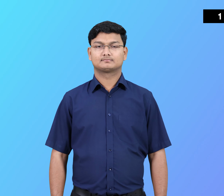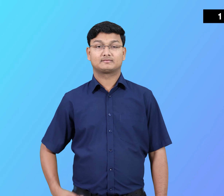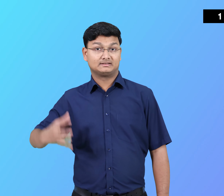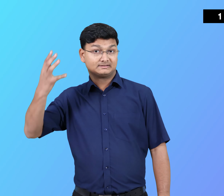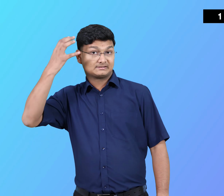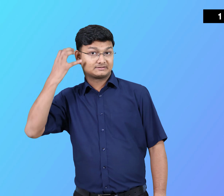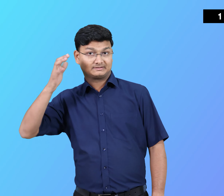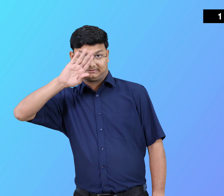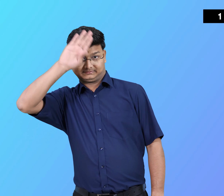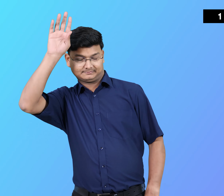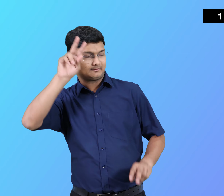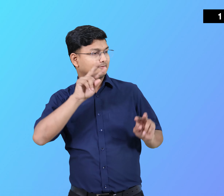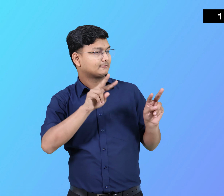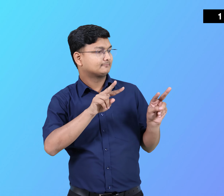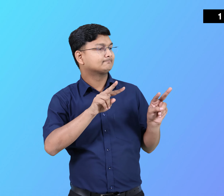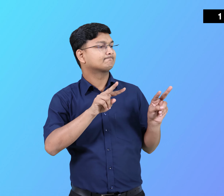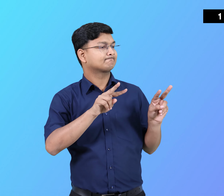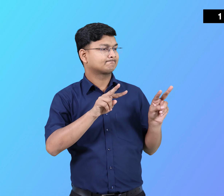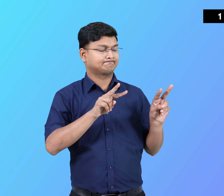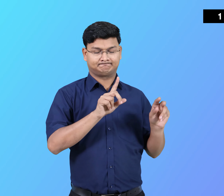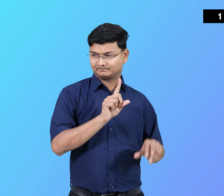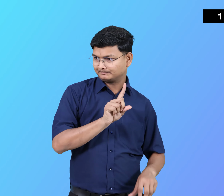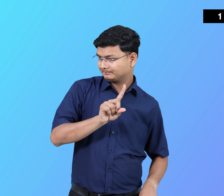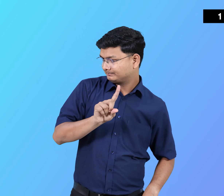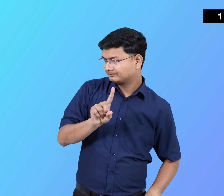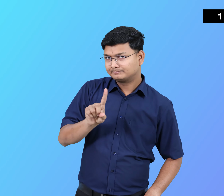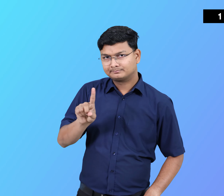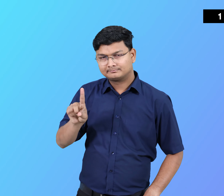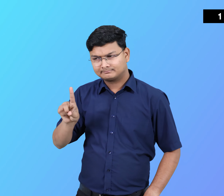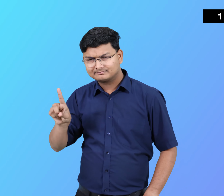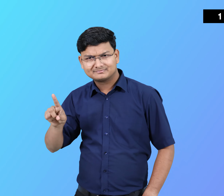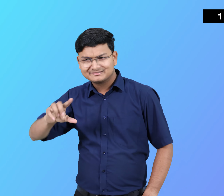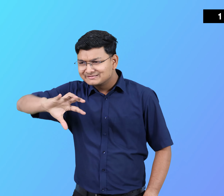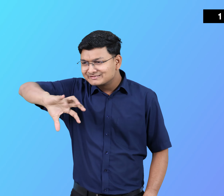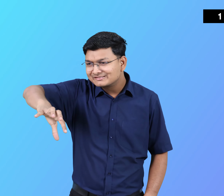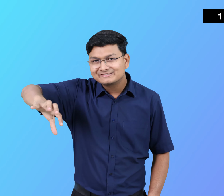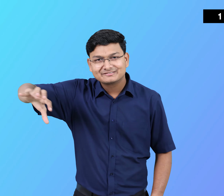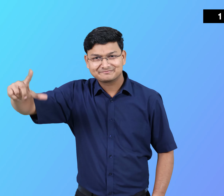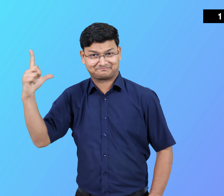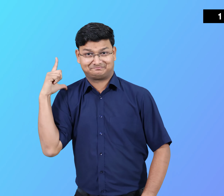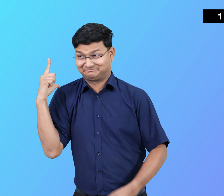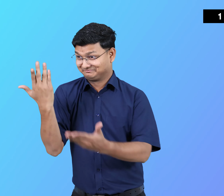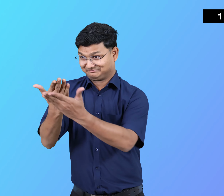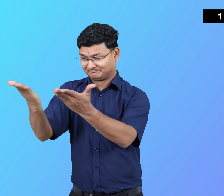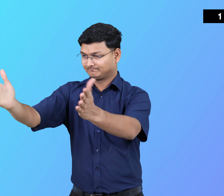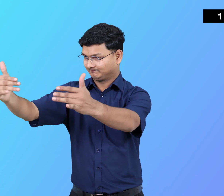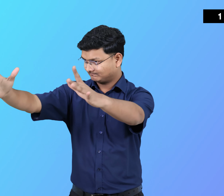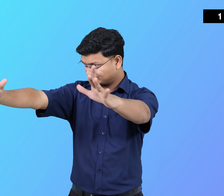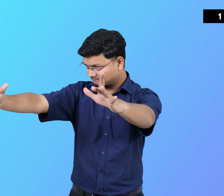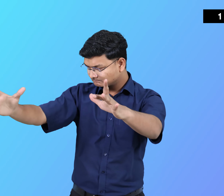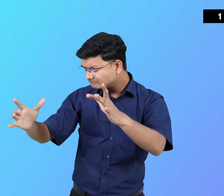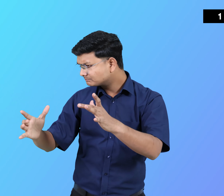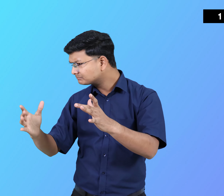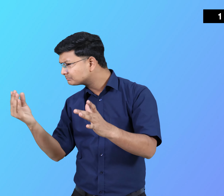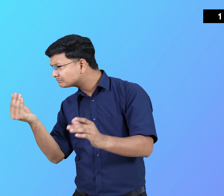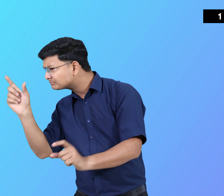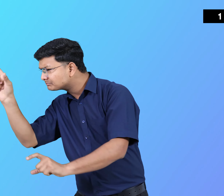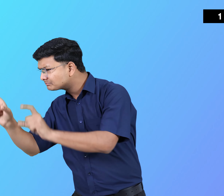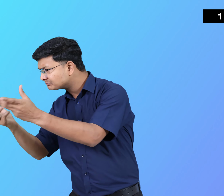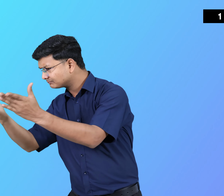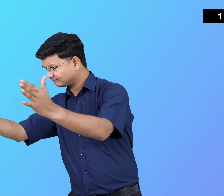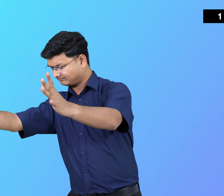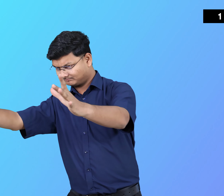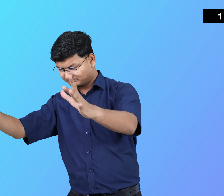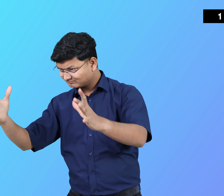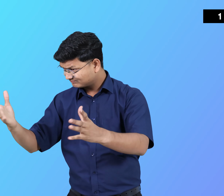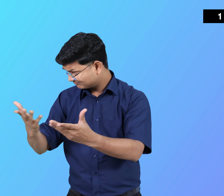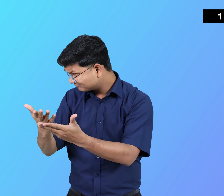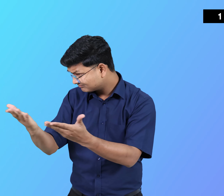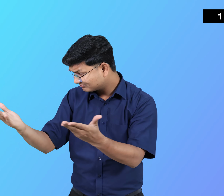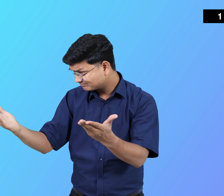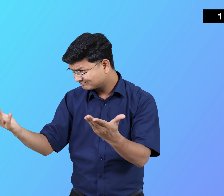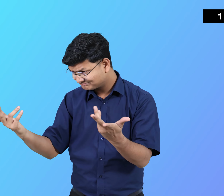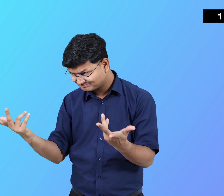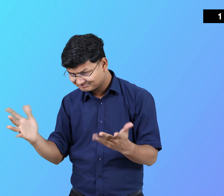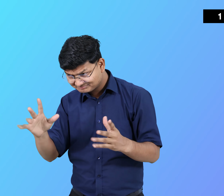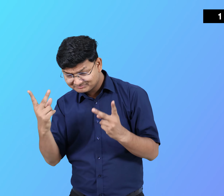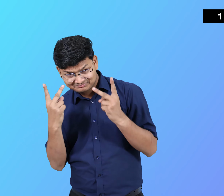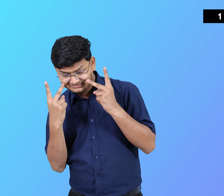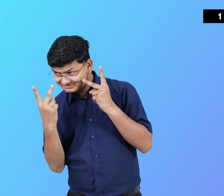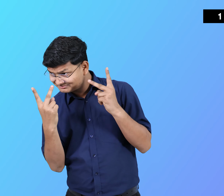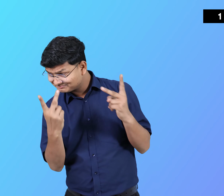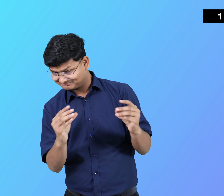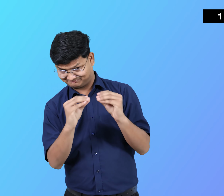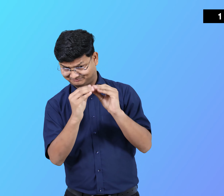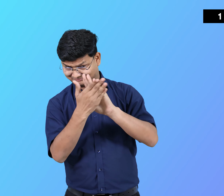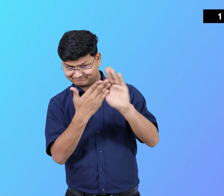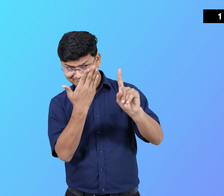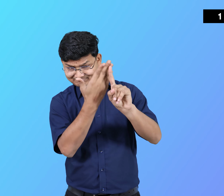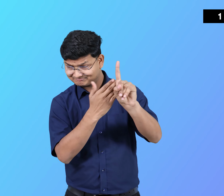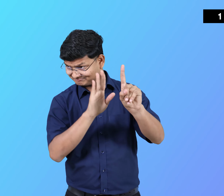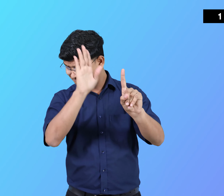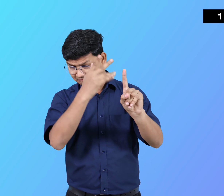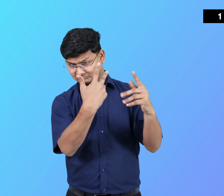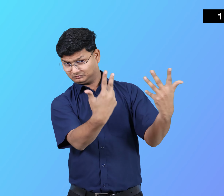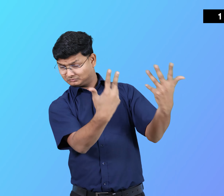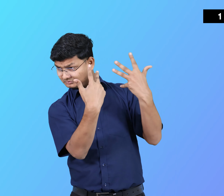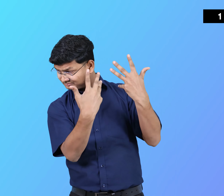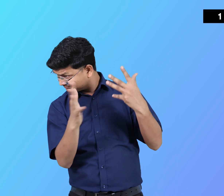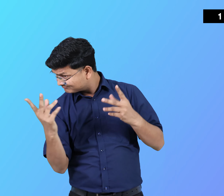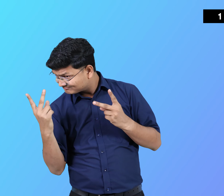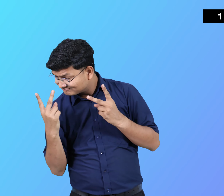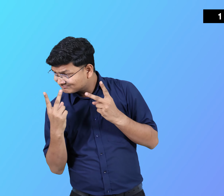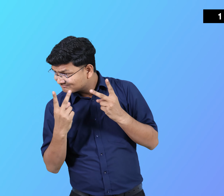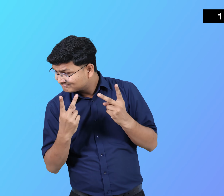So King Ahab called a meeting of all the leaders of his country and said, “Look, Ben-Hadad is looking for trouble.